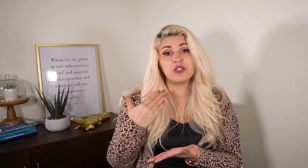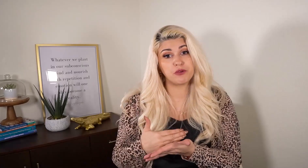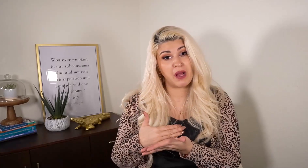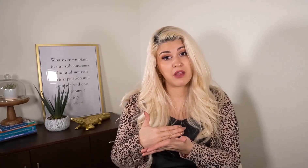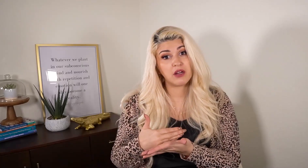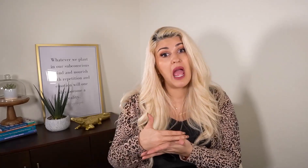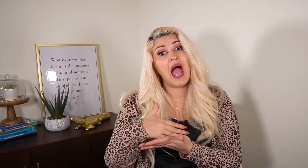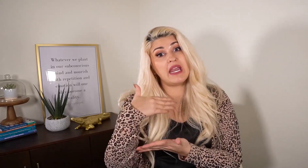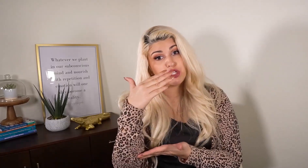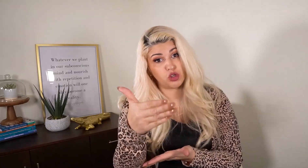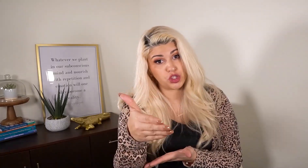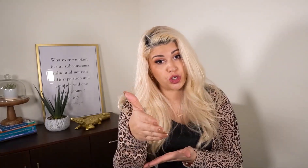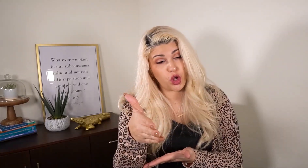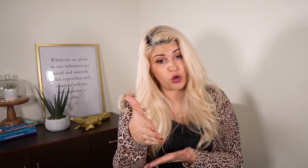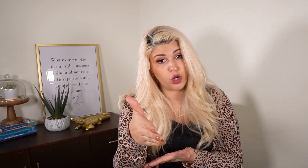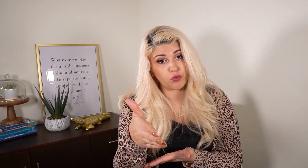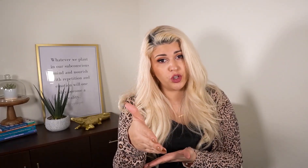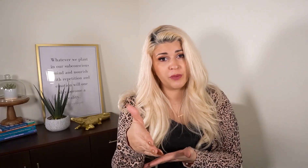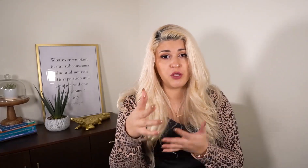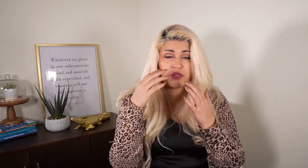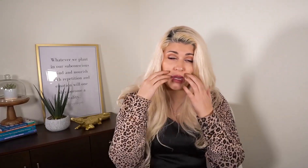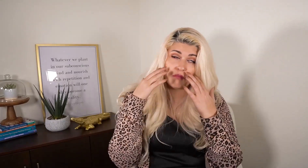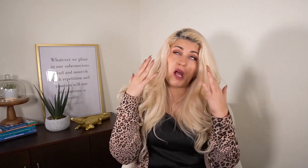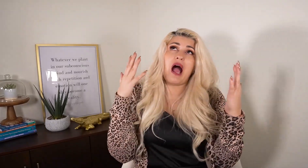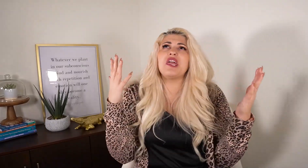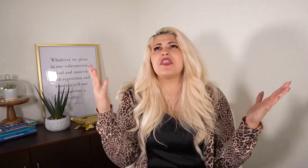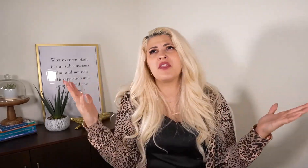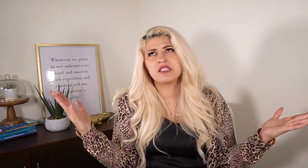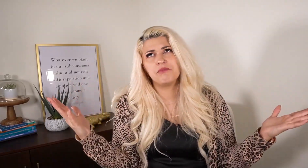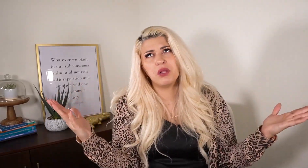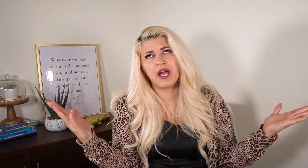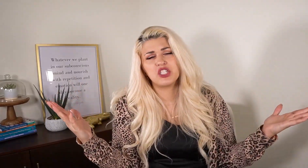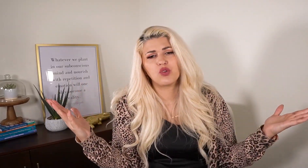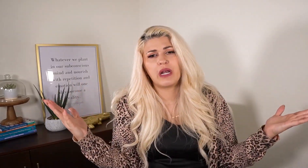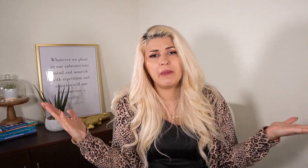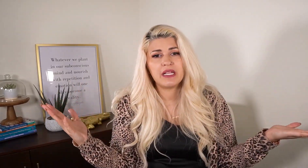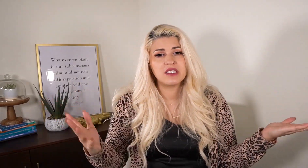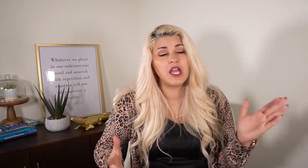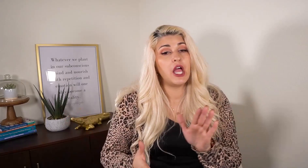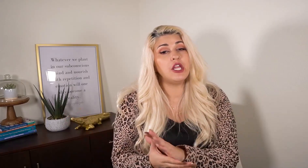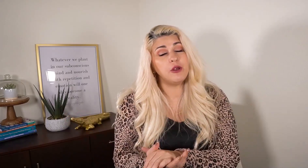If I was your mother and I told you to go to your room and you thought, I think this implies 20 minutes,